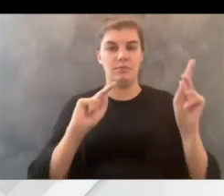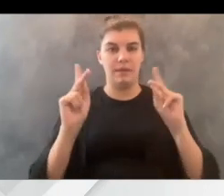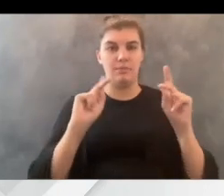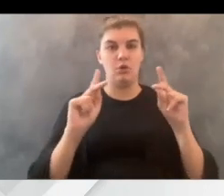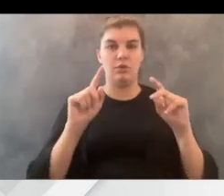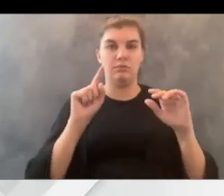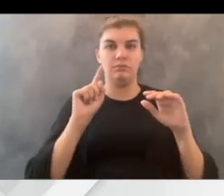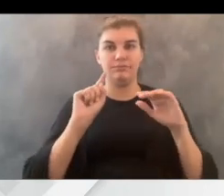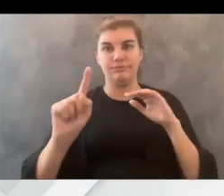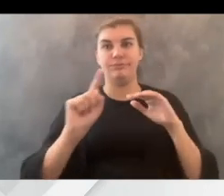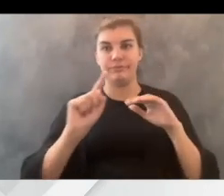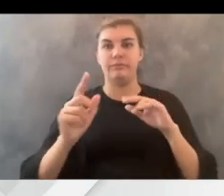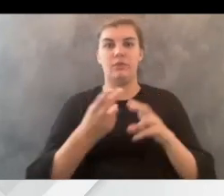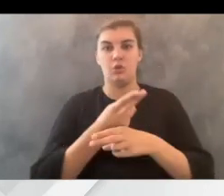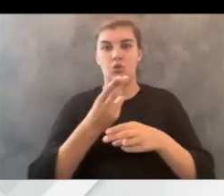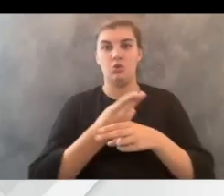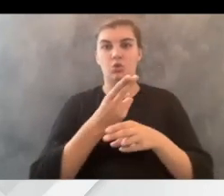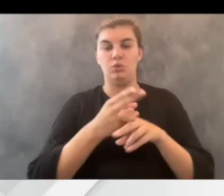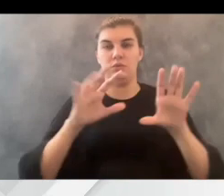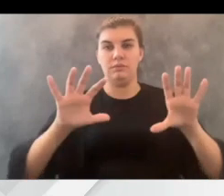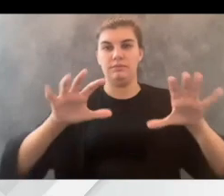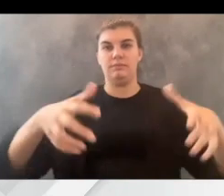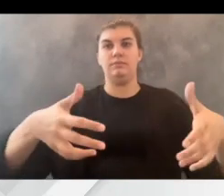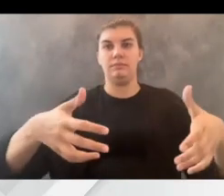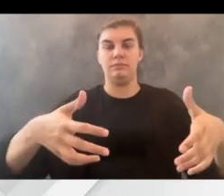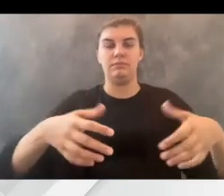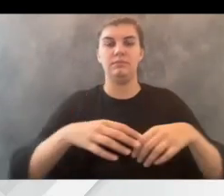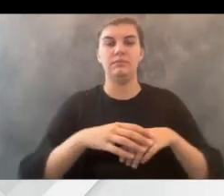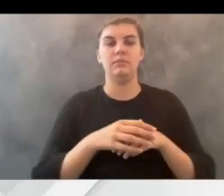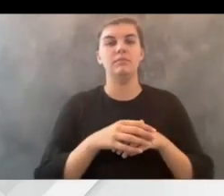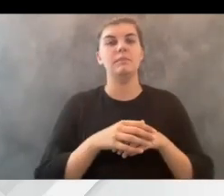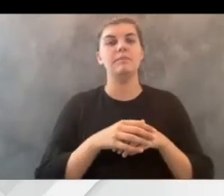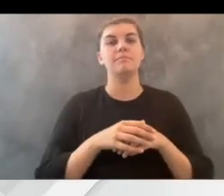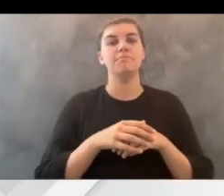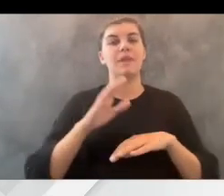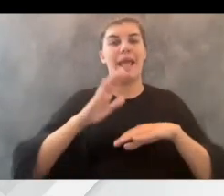clustered at a single location in the public right-of-way, at least five percent,